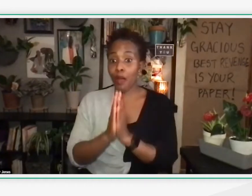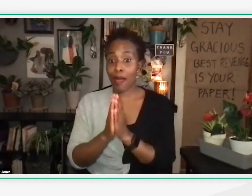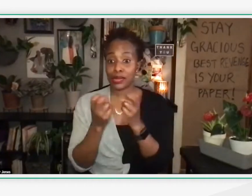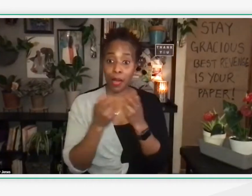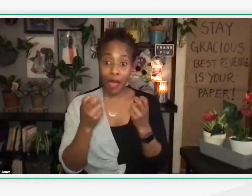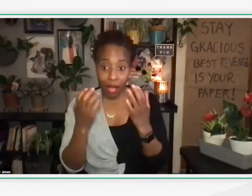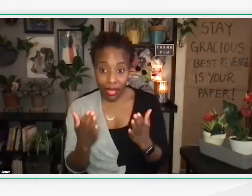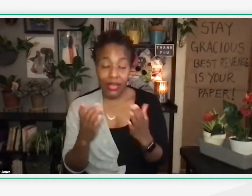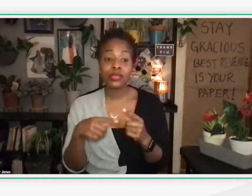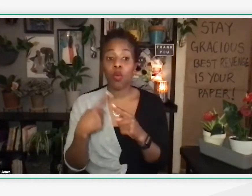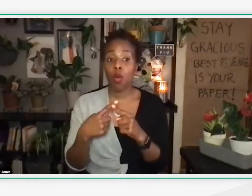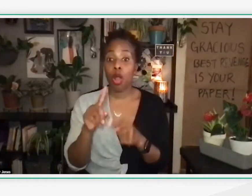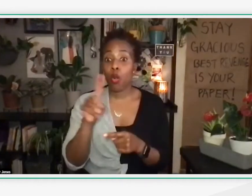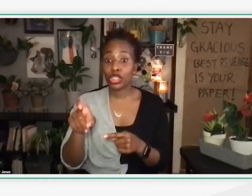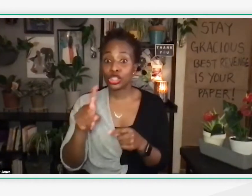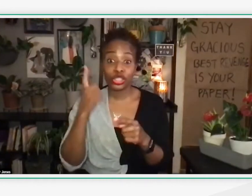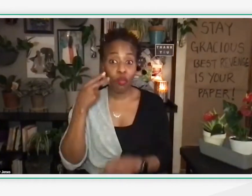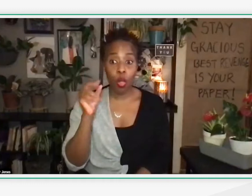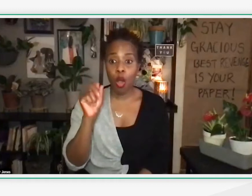Lastly, if you have questions that you want to ask to the panelists,